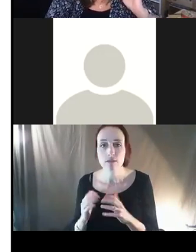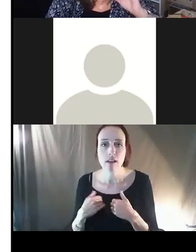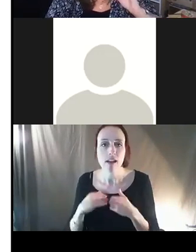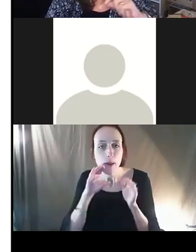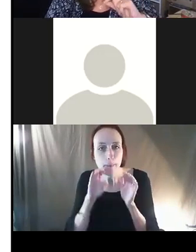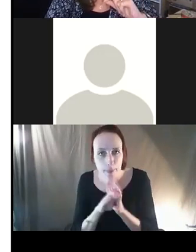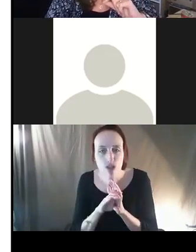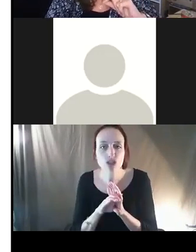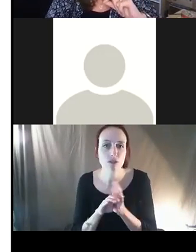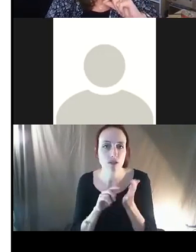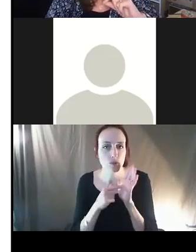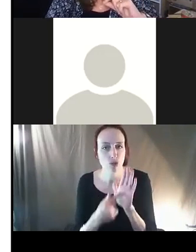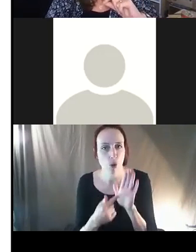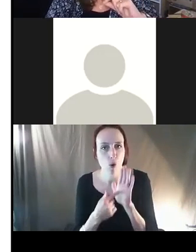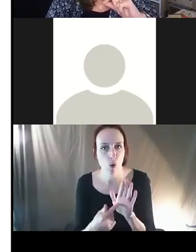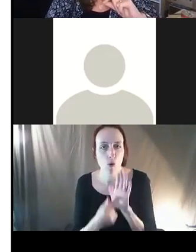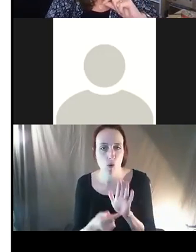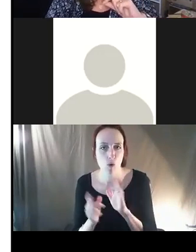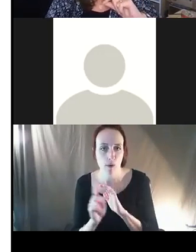And then private reminders will help.